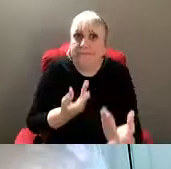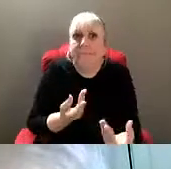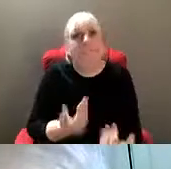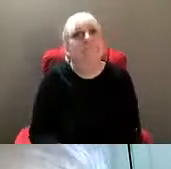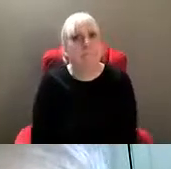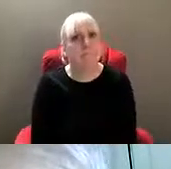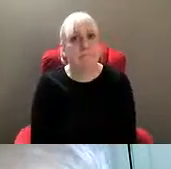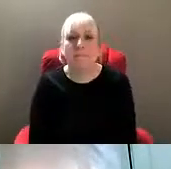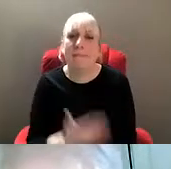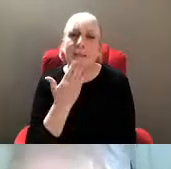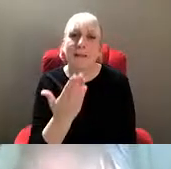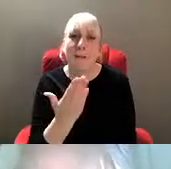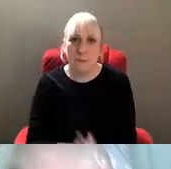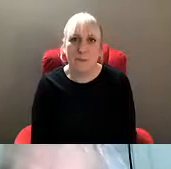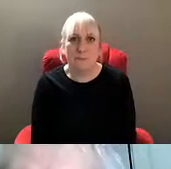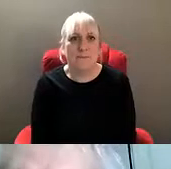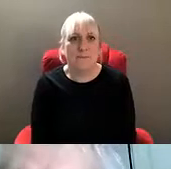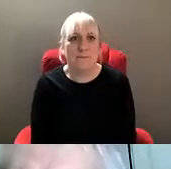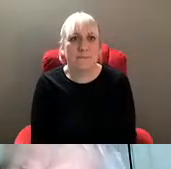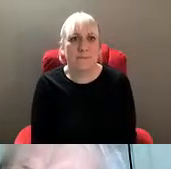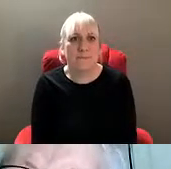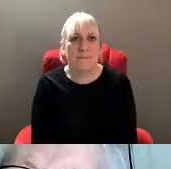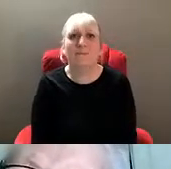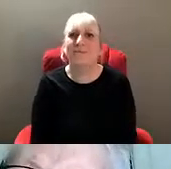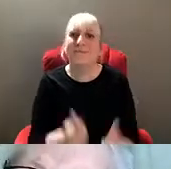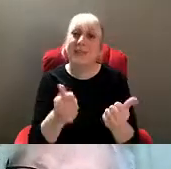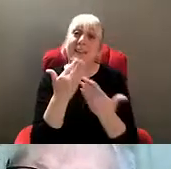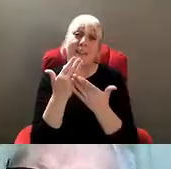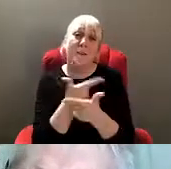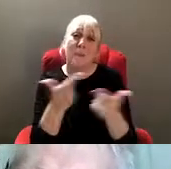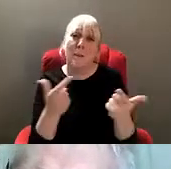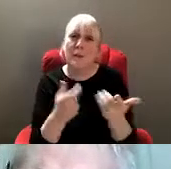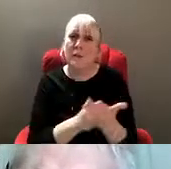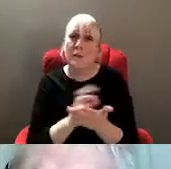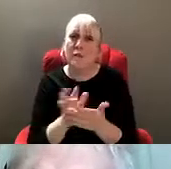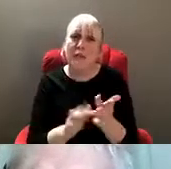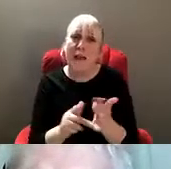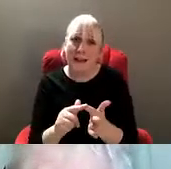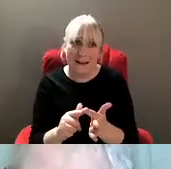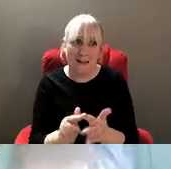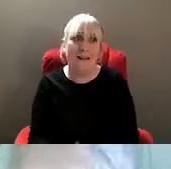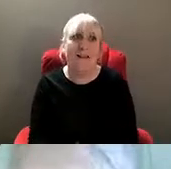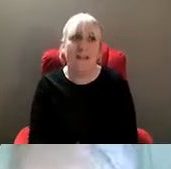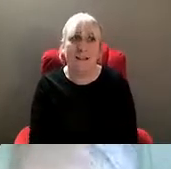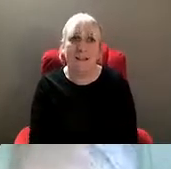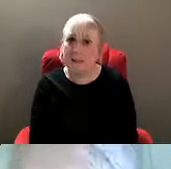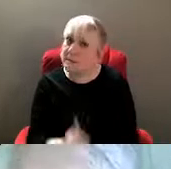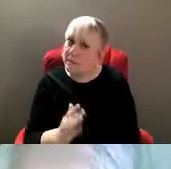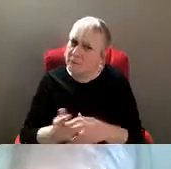um thank you thank you so much ryan i mean you raised us something very interesting about